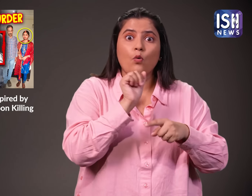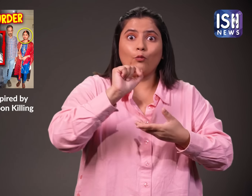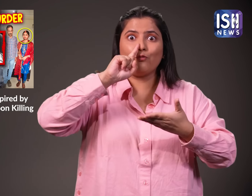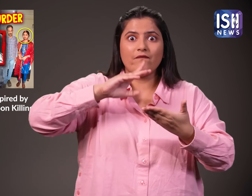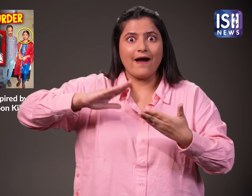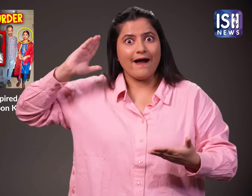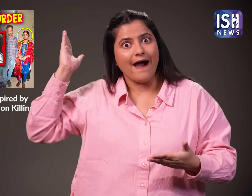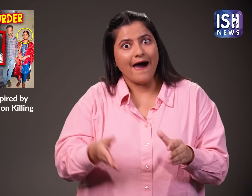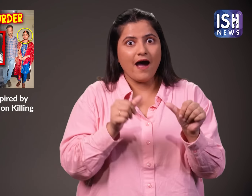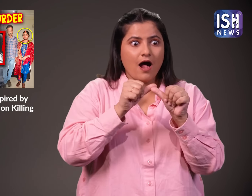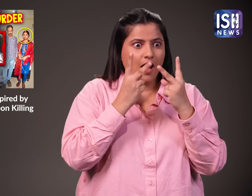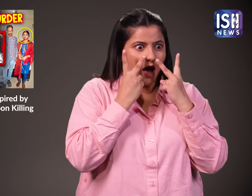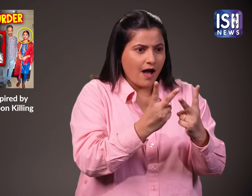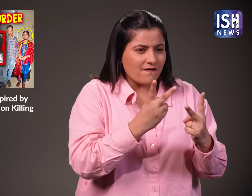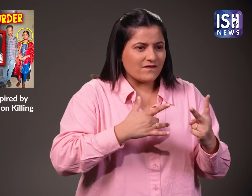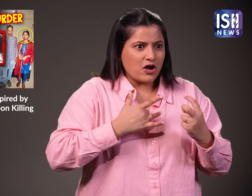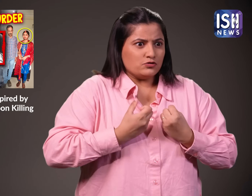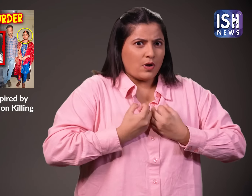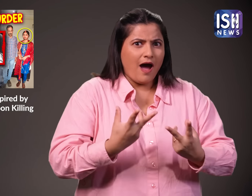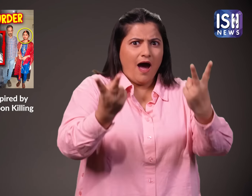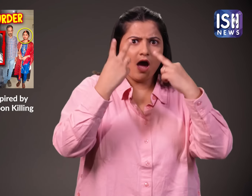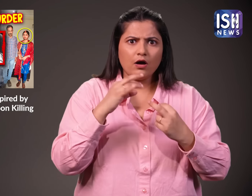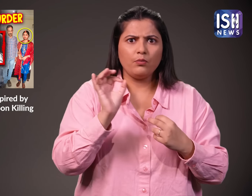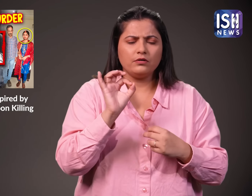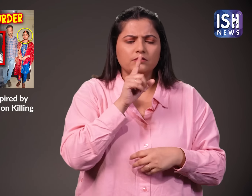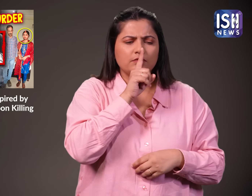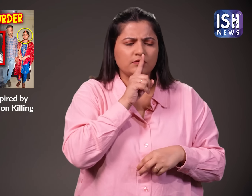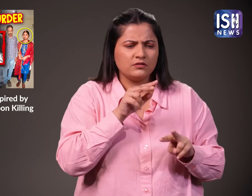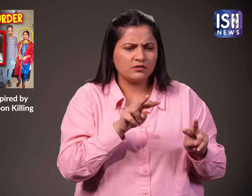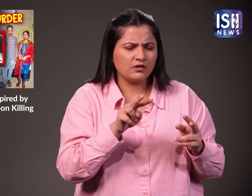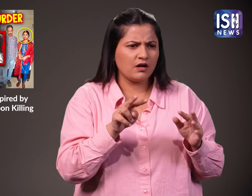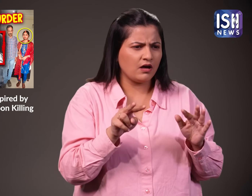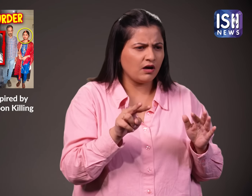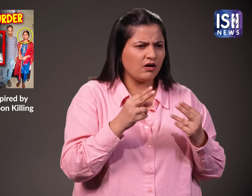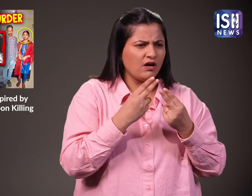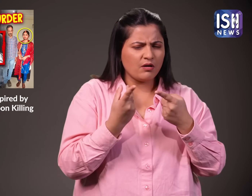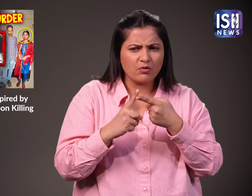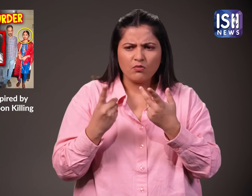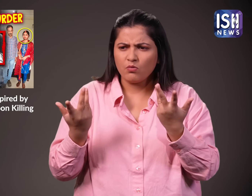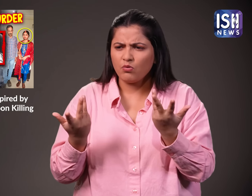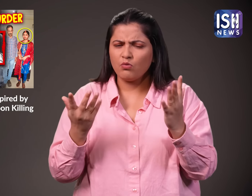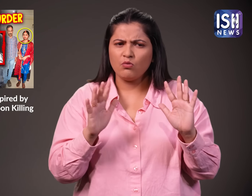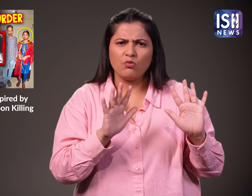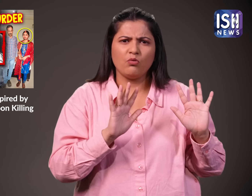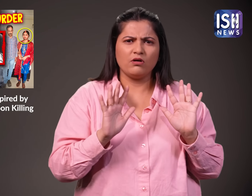Looking at his body, Aishwarya remained unusually calm, showing no signs of shock or distress.